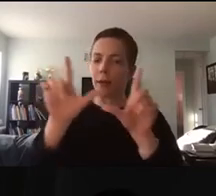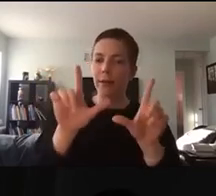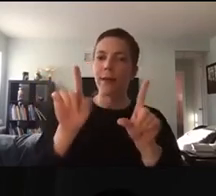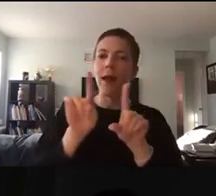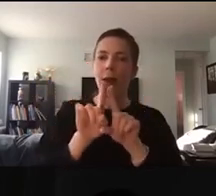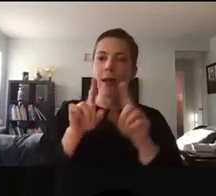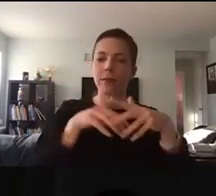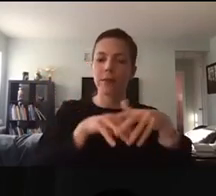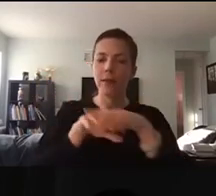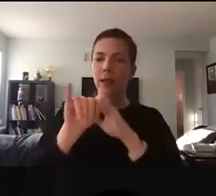you're framing